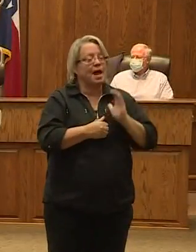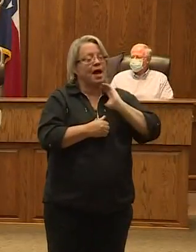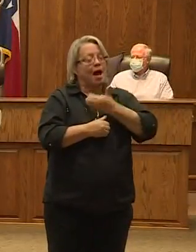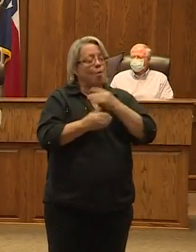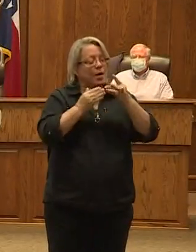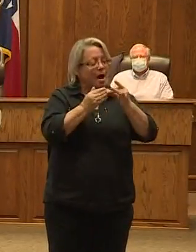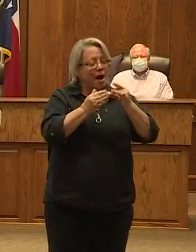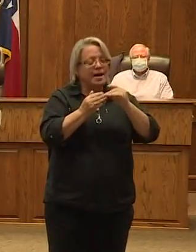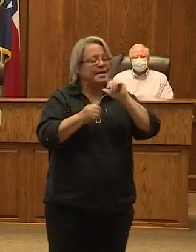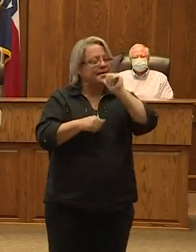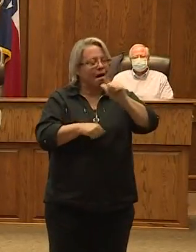"OUR GUIDE IS LESS ABOUT